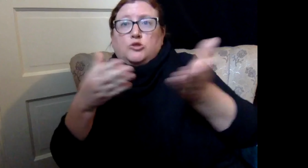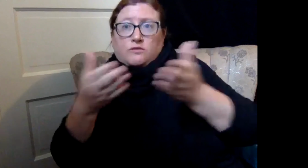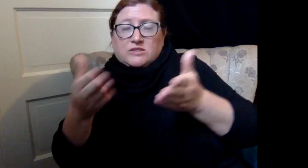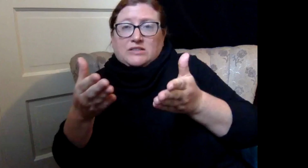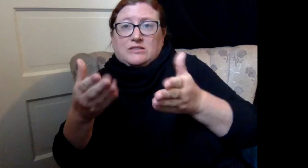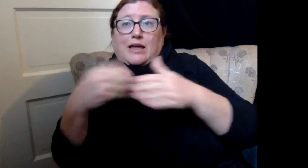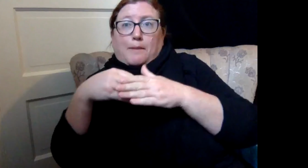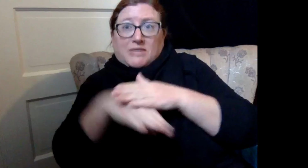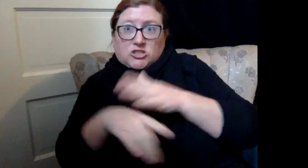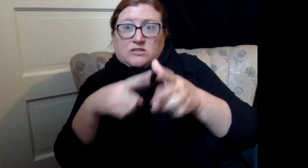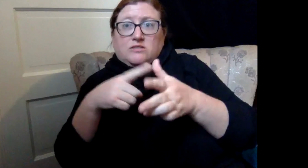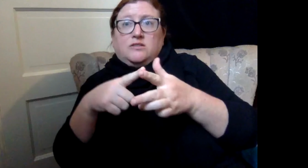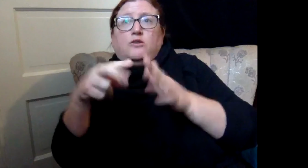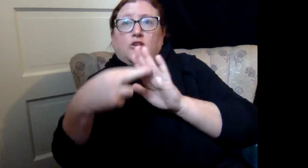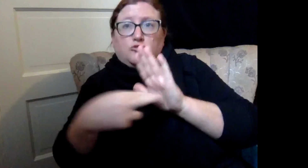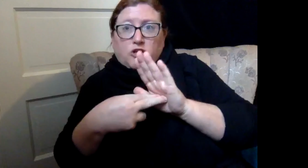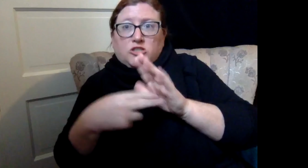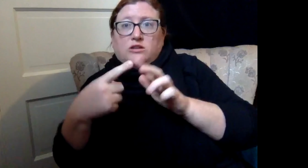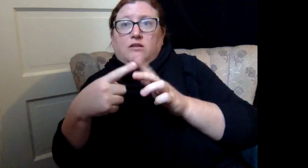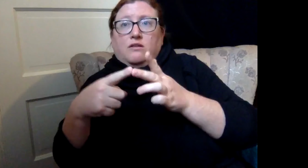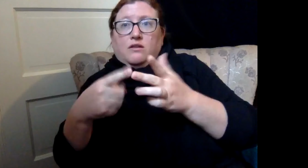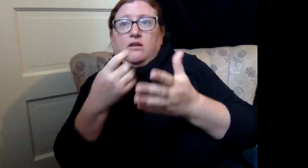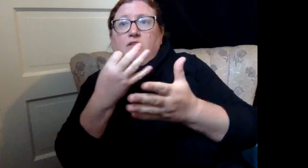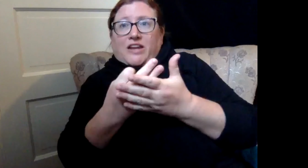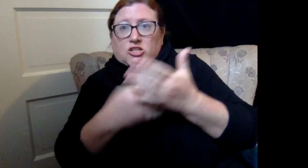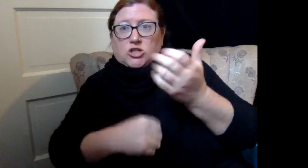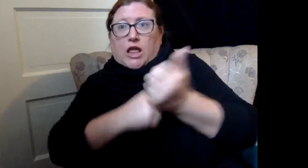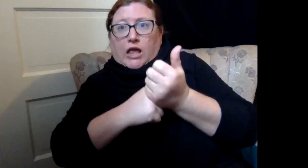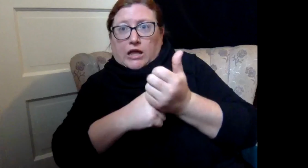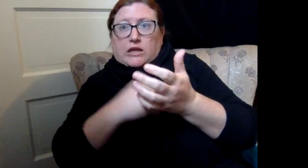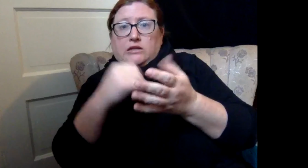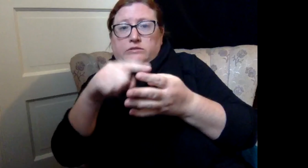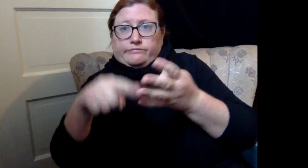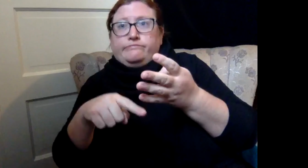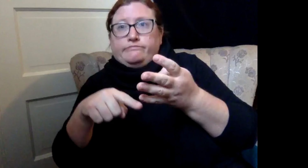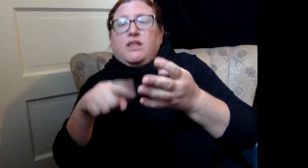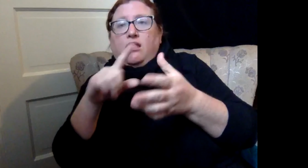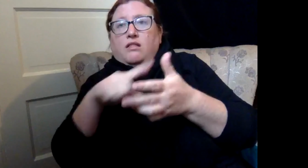. We have identified that